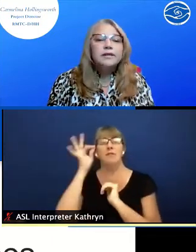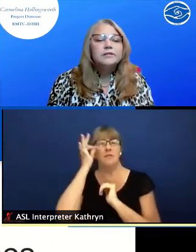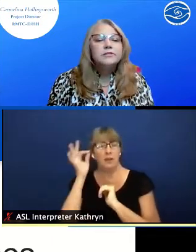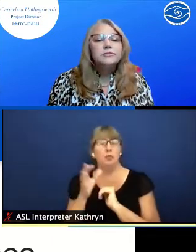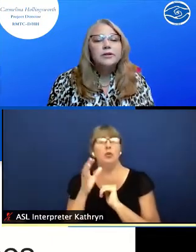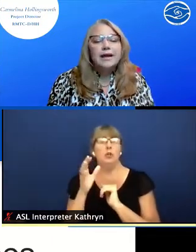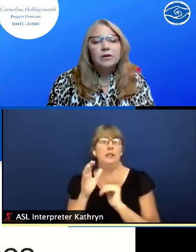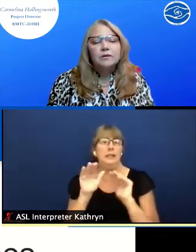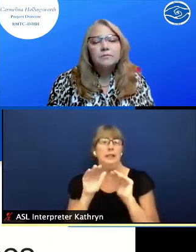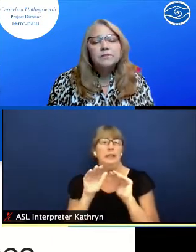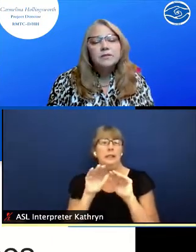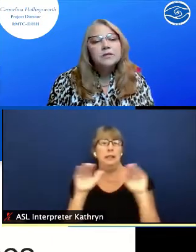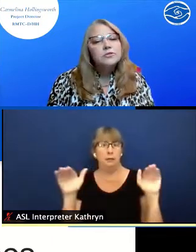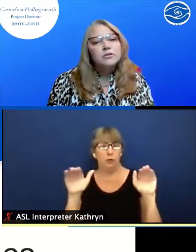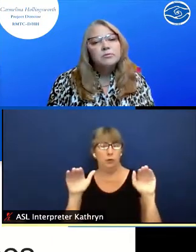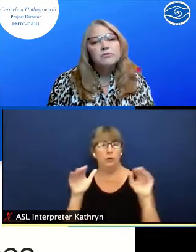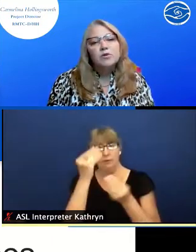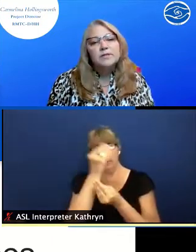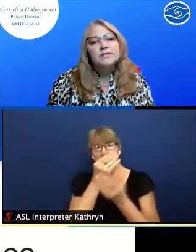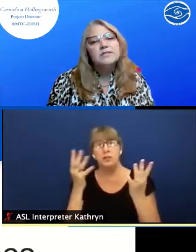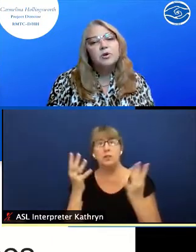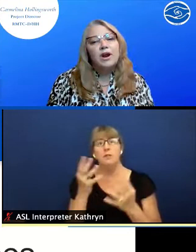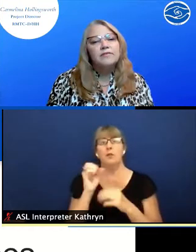to student outcomes, student performance, and demographics.